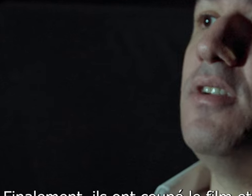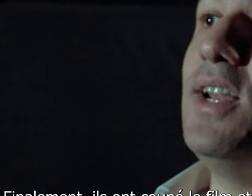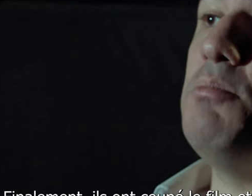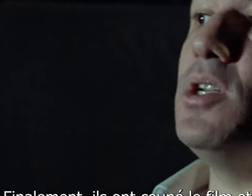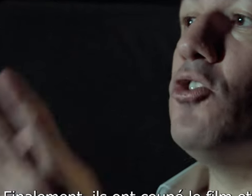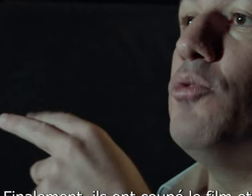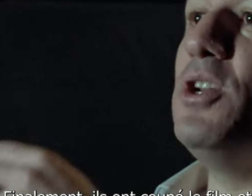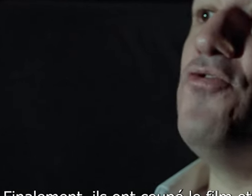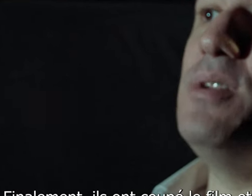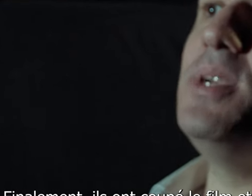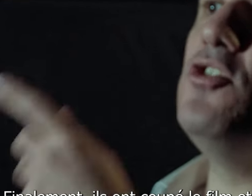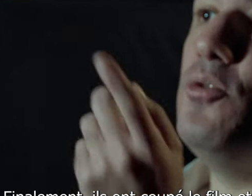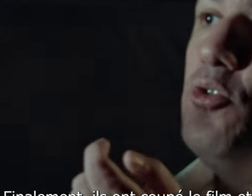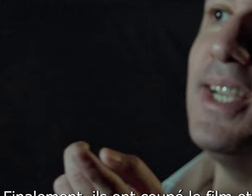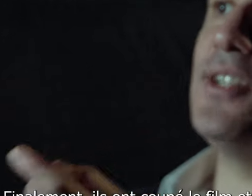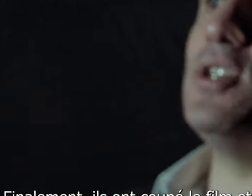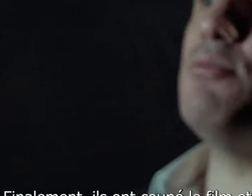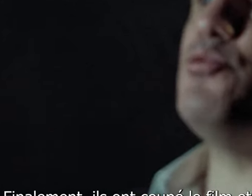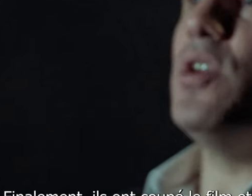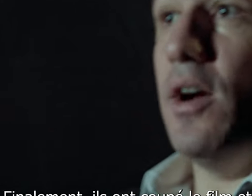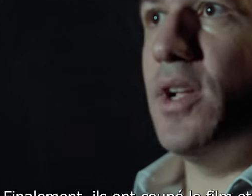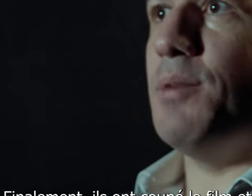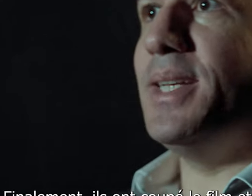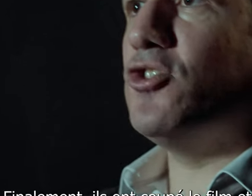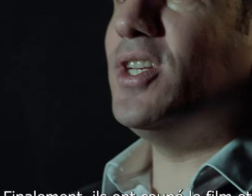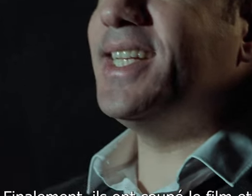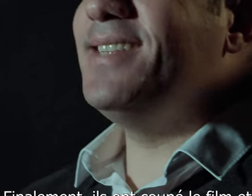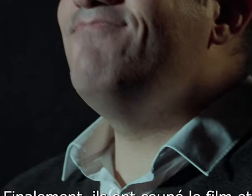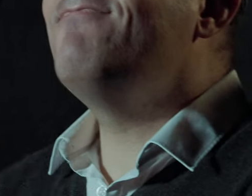Finally, they cut the film and put it back from the beginning, with the track subtitled.